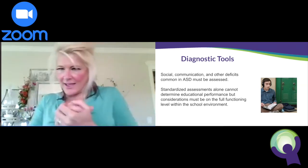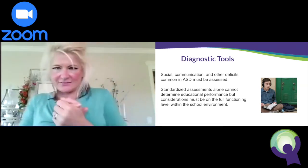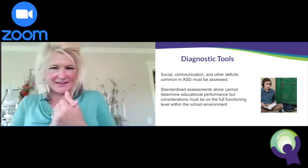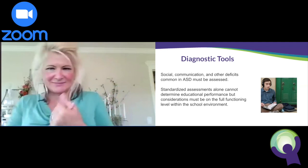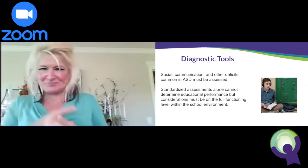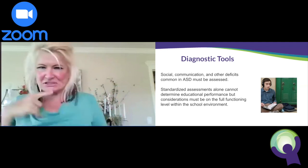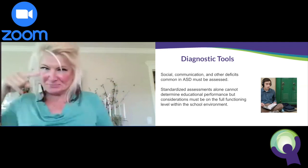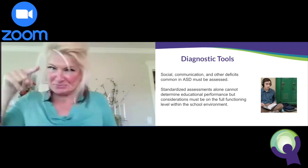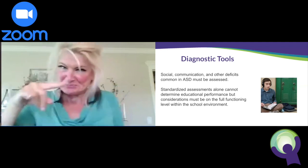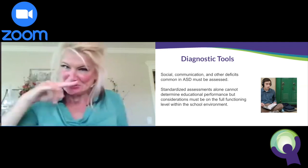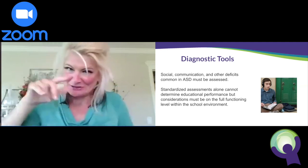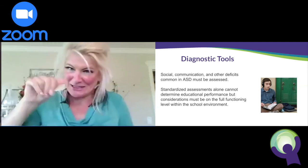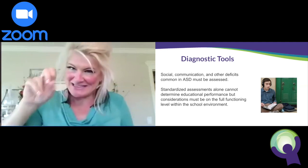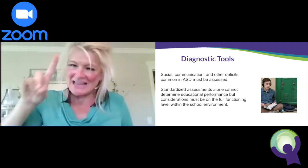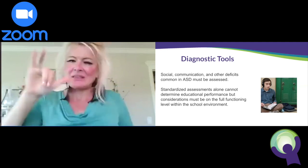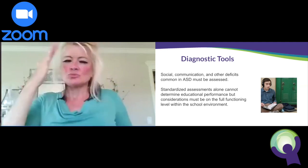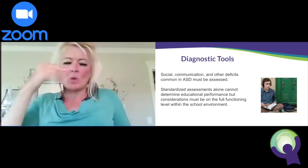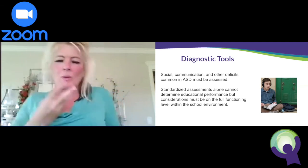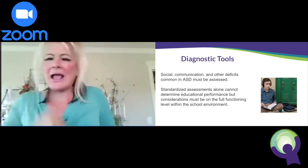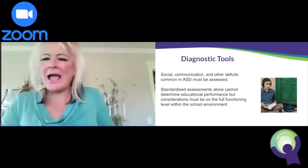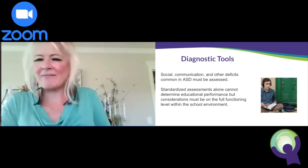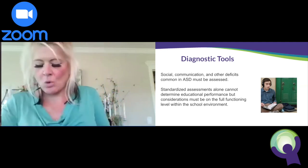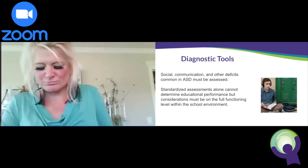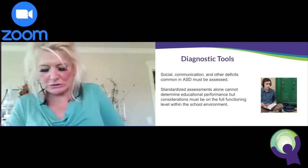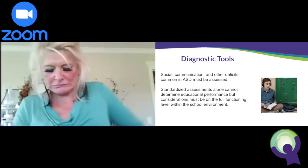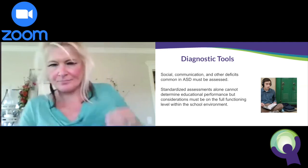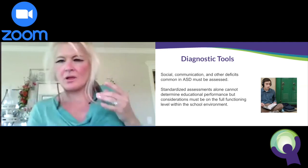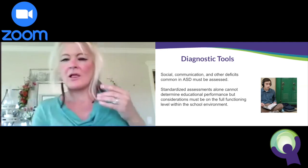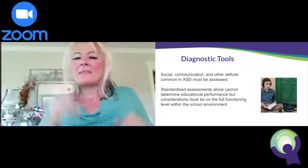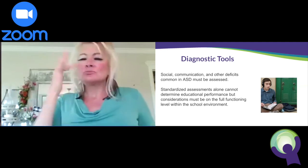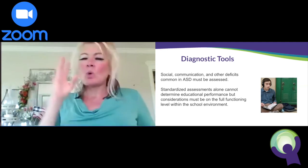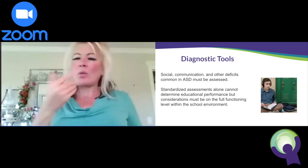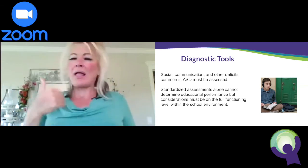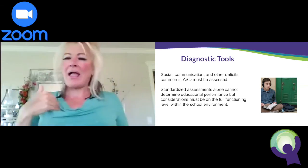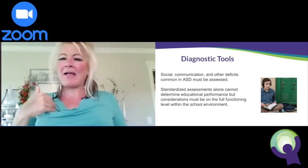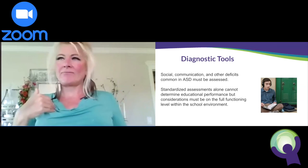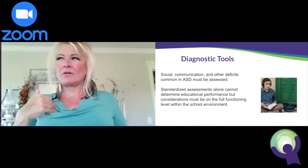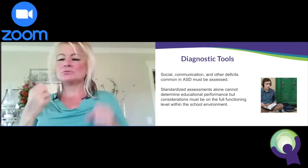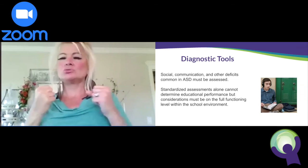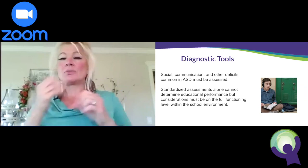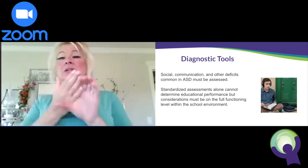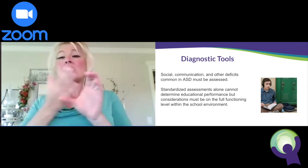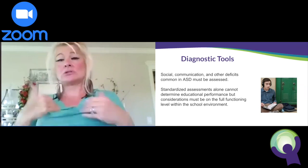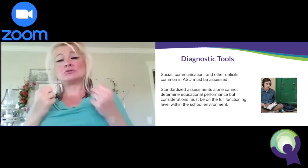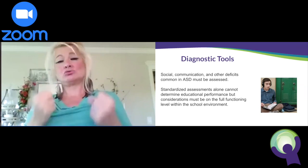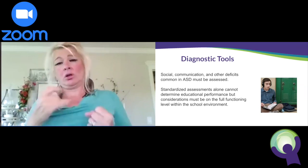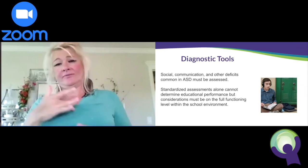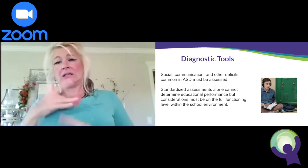there's not one that meets all kids.